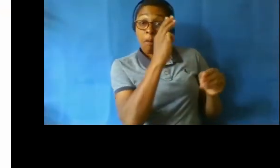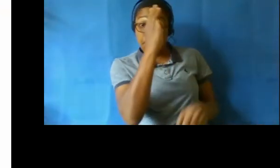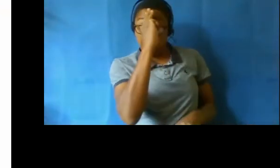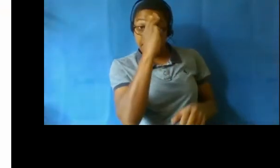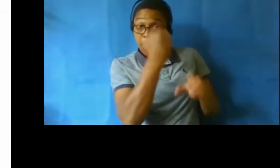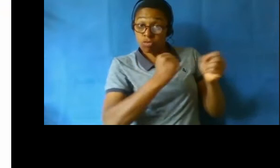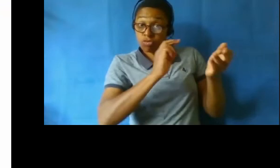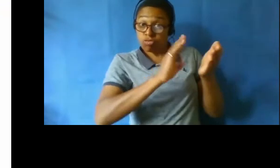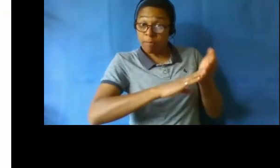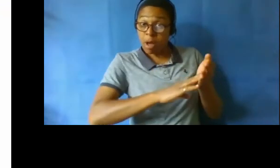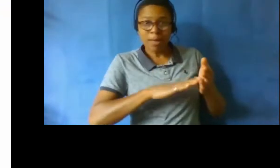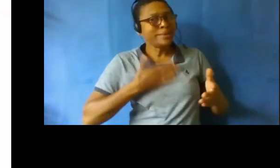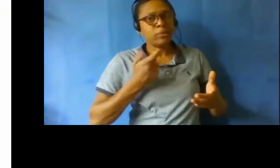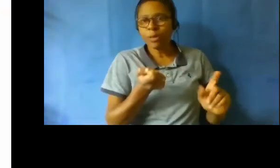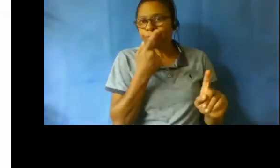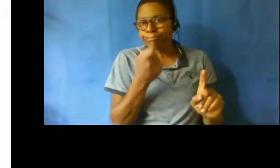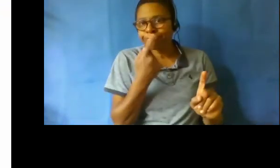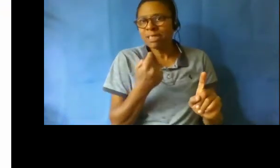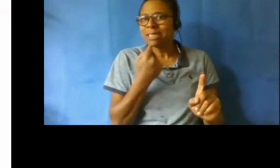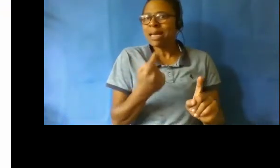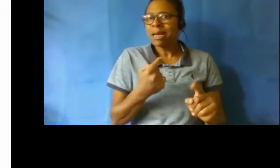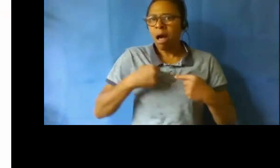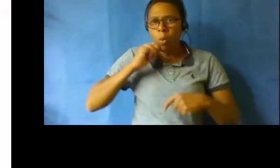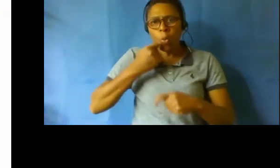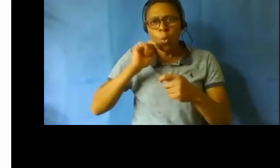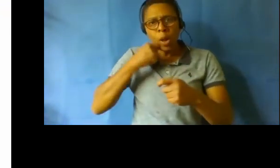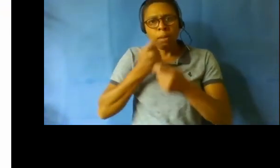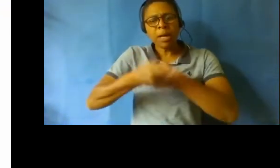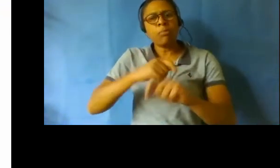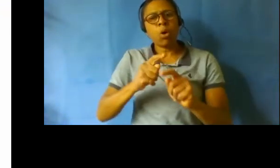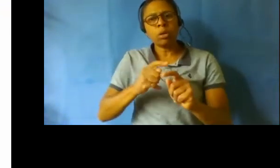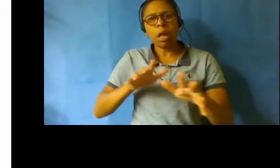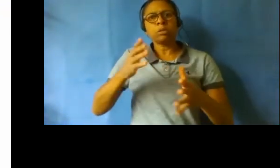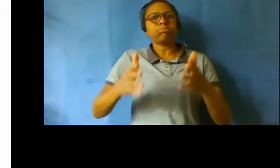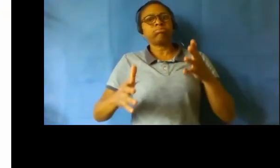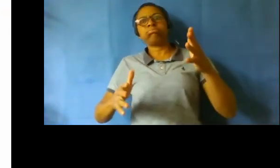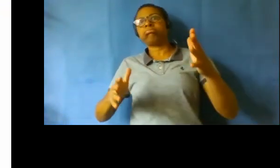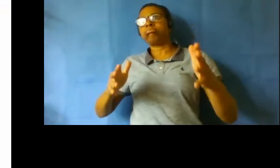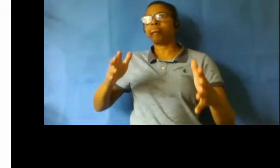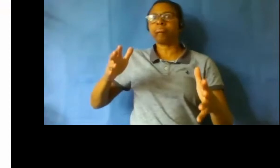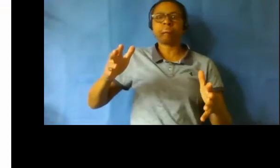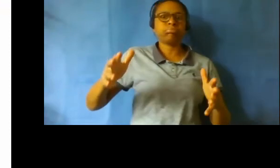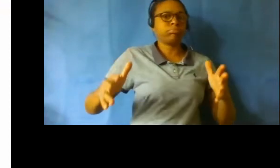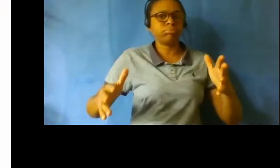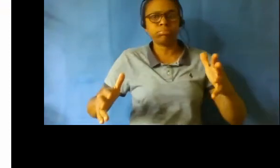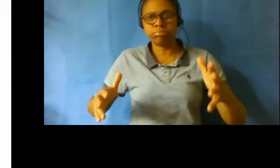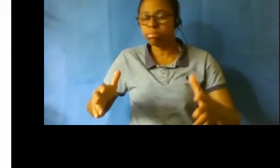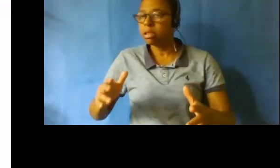function but not being myself or having a long-lasting effect on my body so in the end I never took them and gave them to my friend one day who had